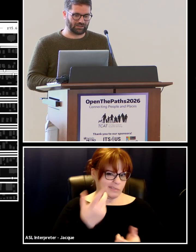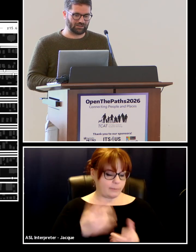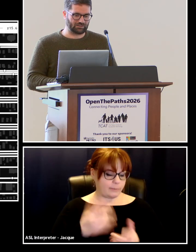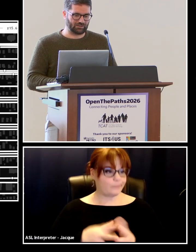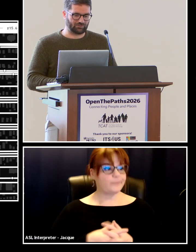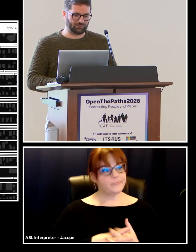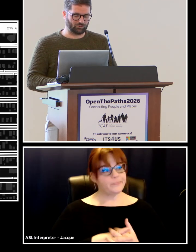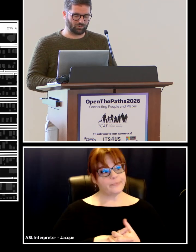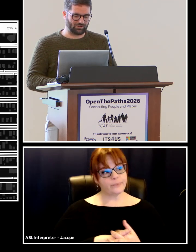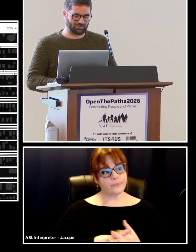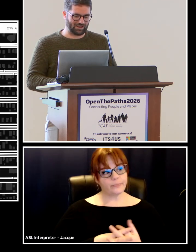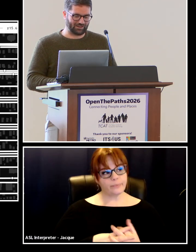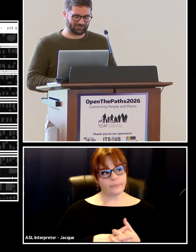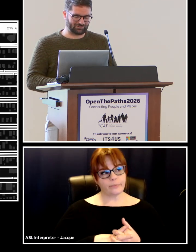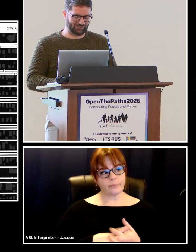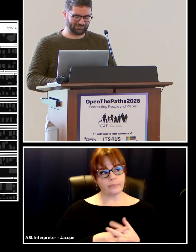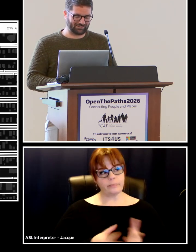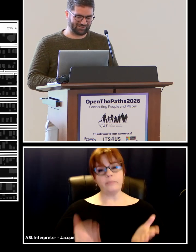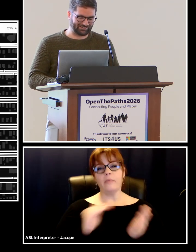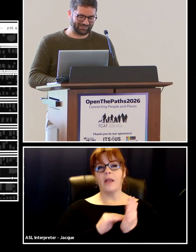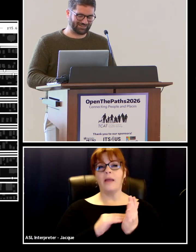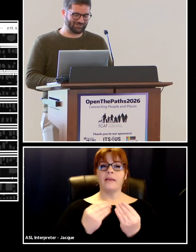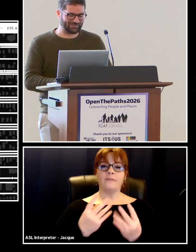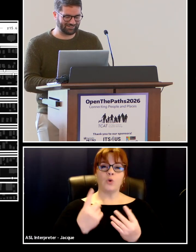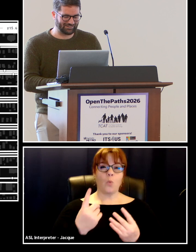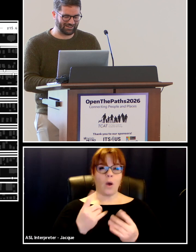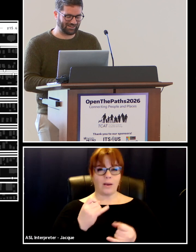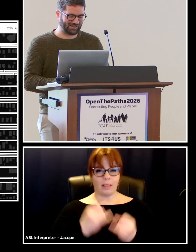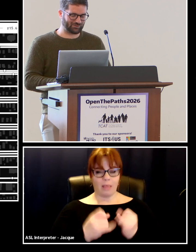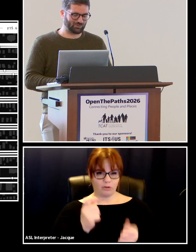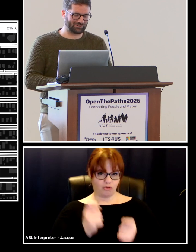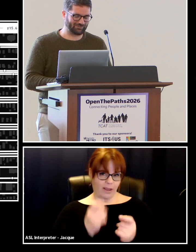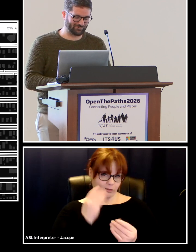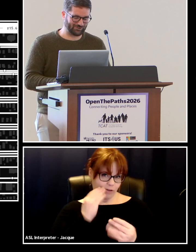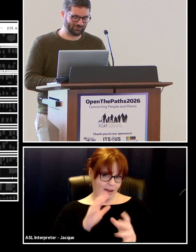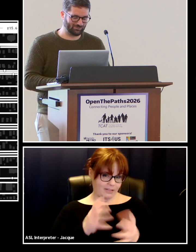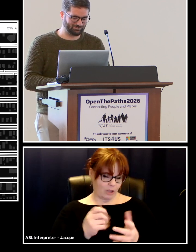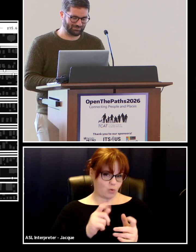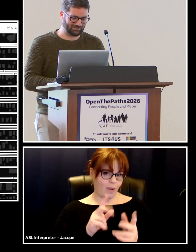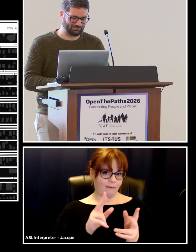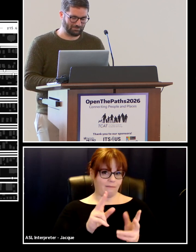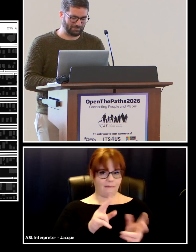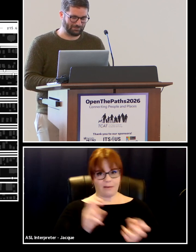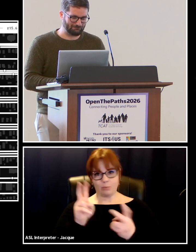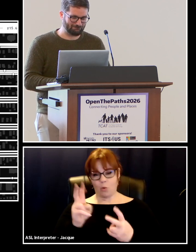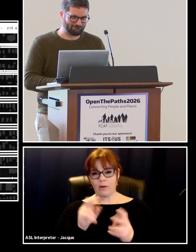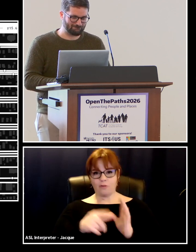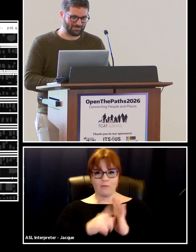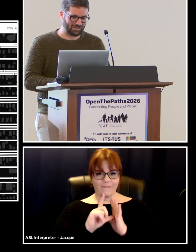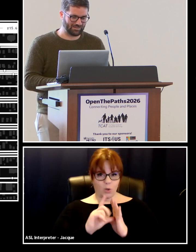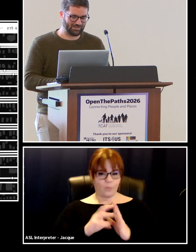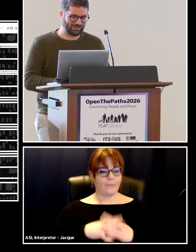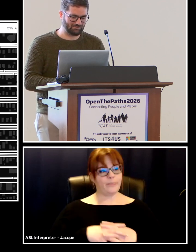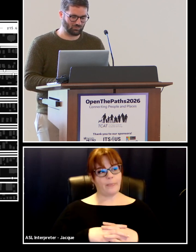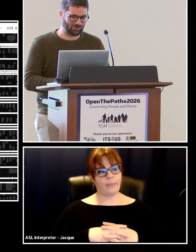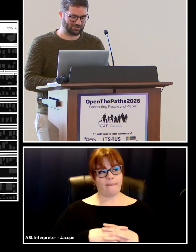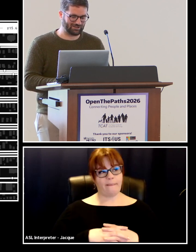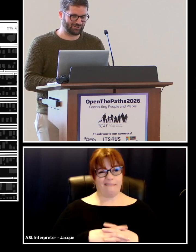again gives you one last change data set that you can uh export and review. And then voila,